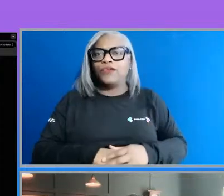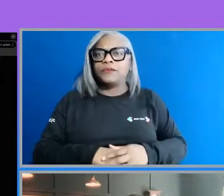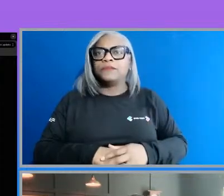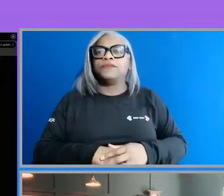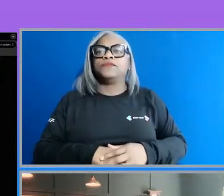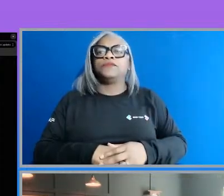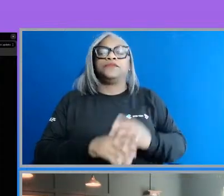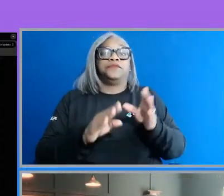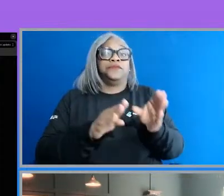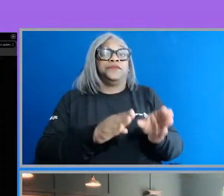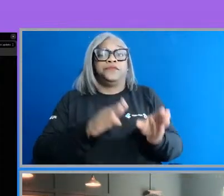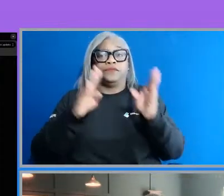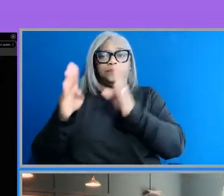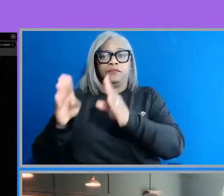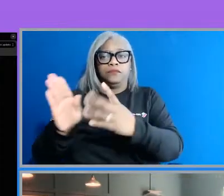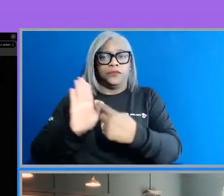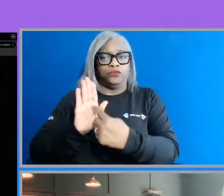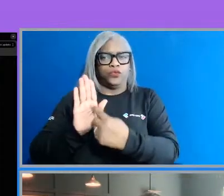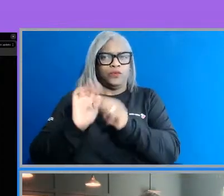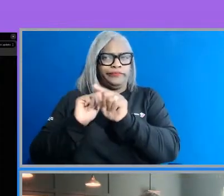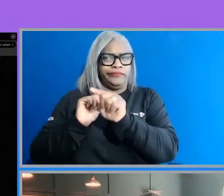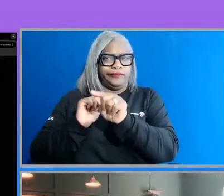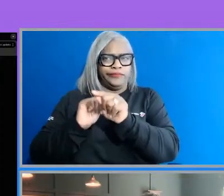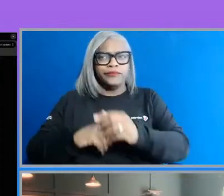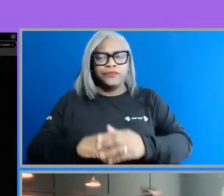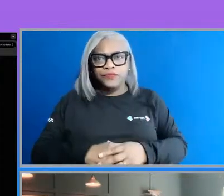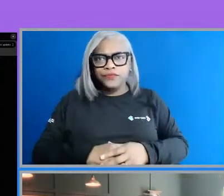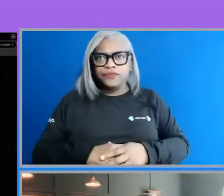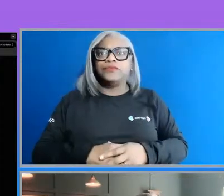showing one more of that same view. This time the links are